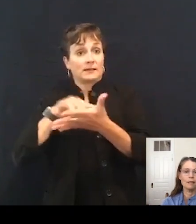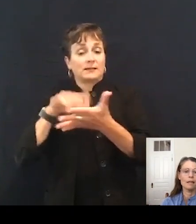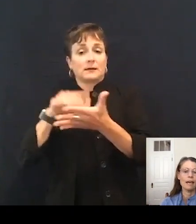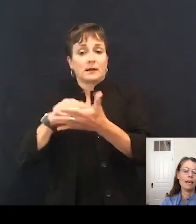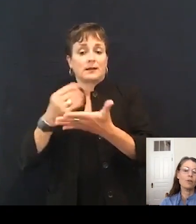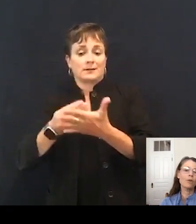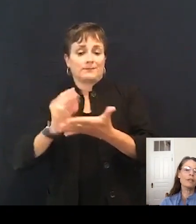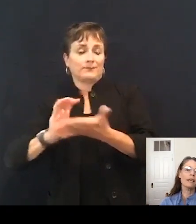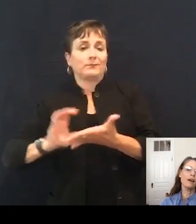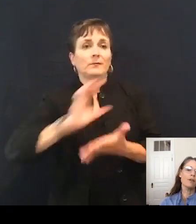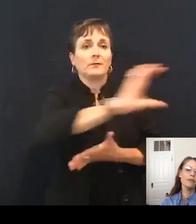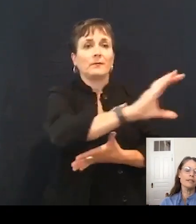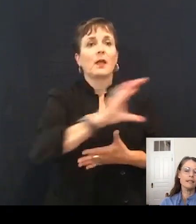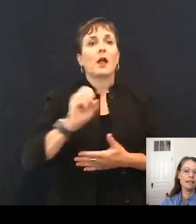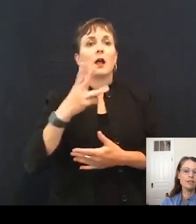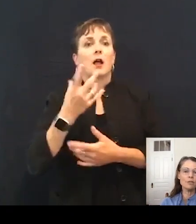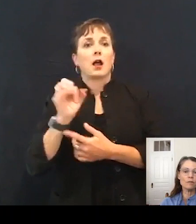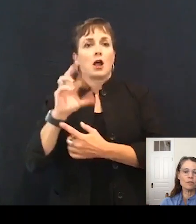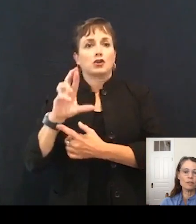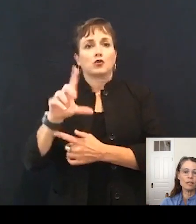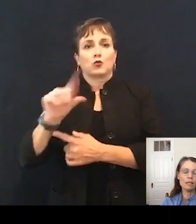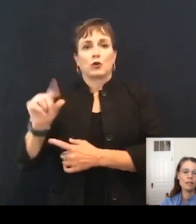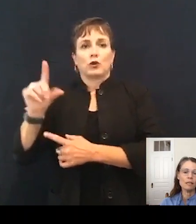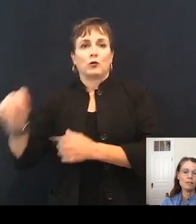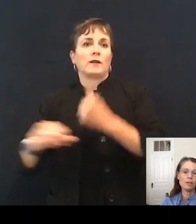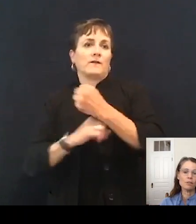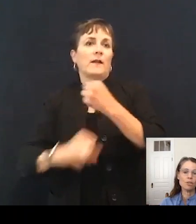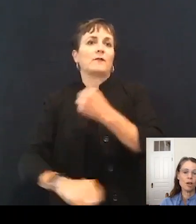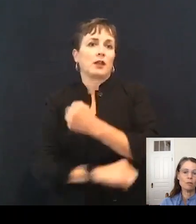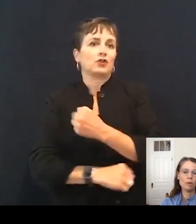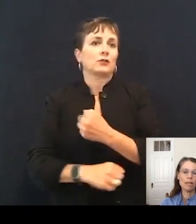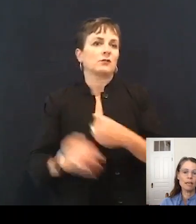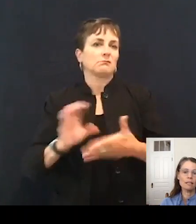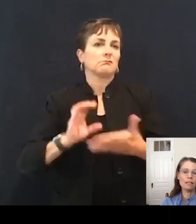At Oregon Health and Science University, Dr.